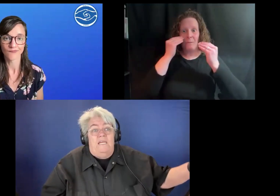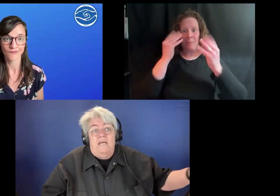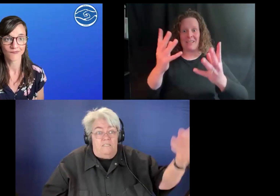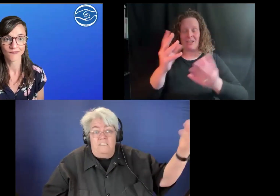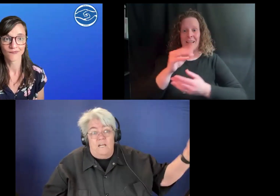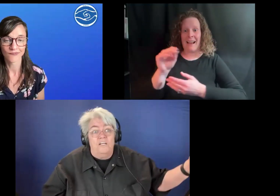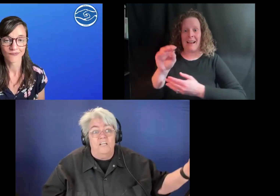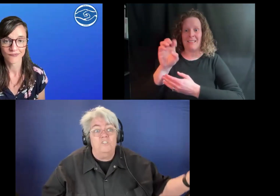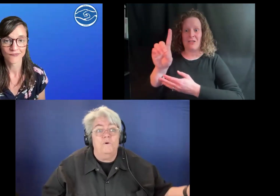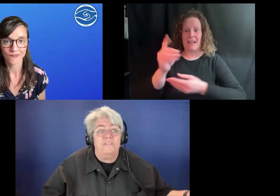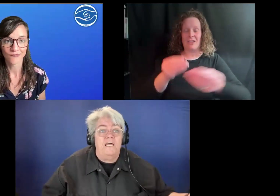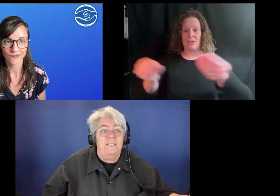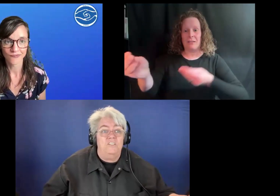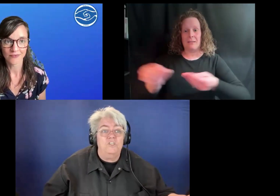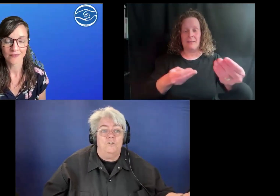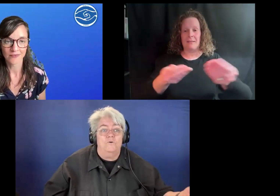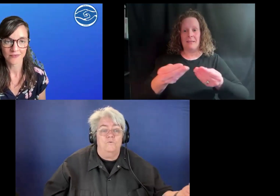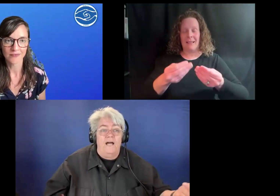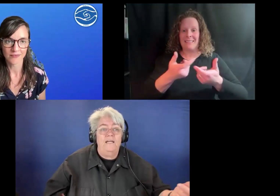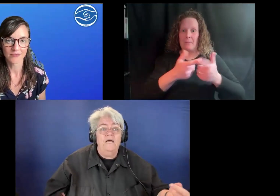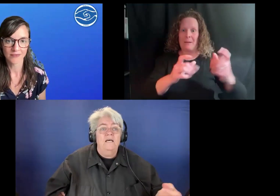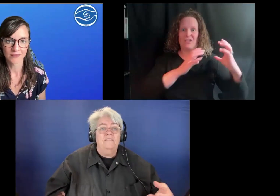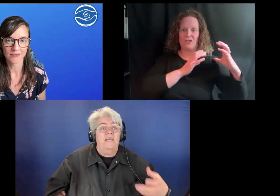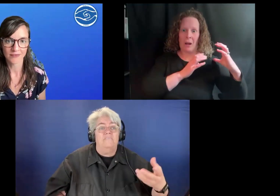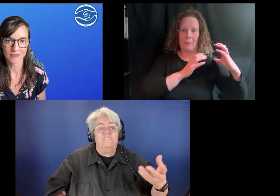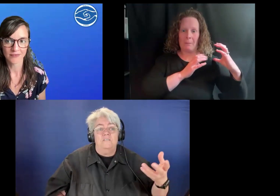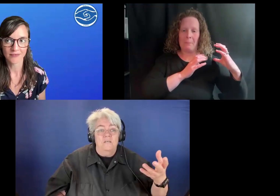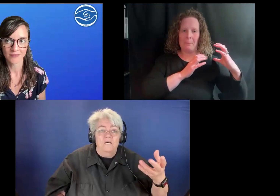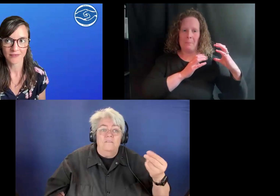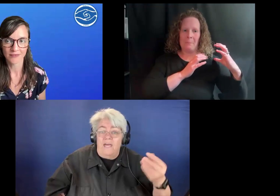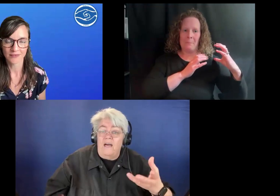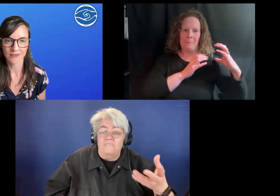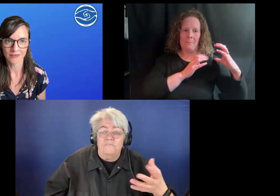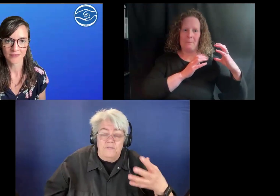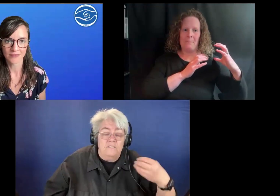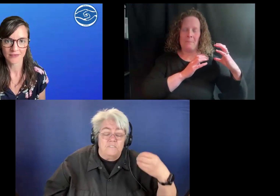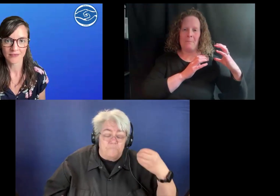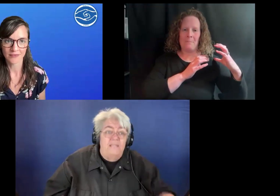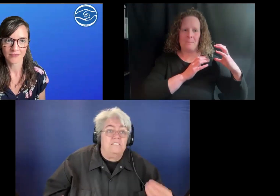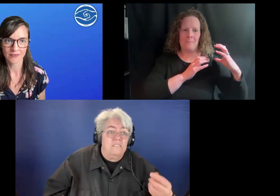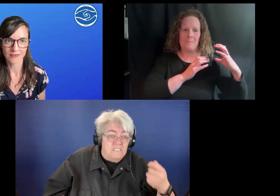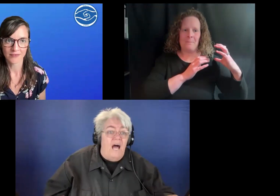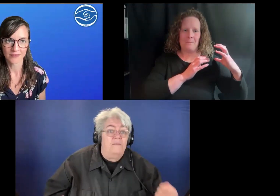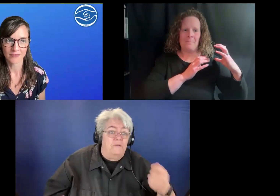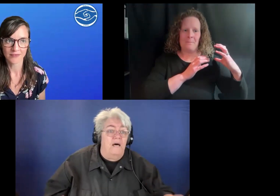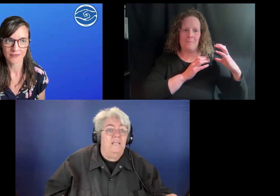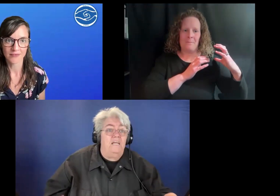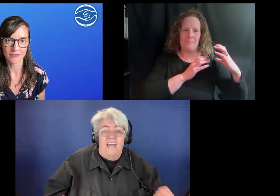money. And they're going to do what they need to do. They have spent time and money